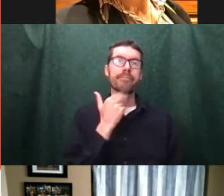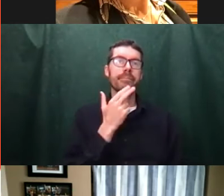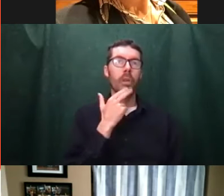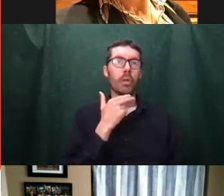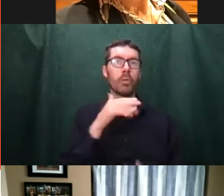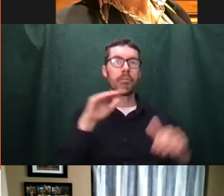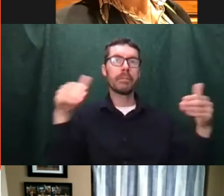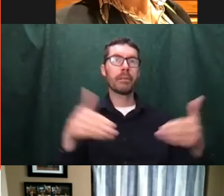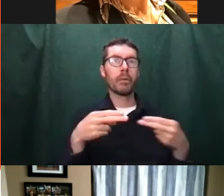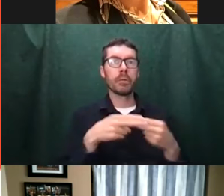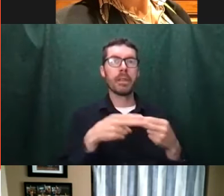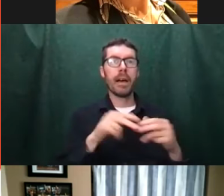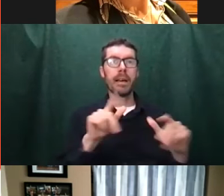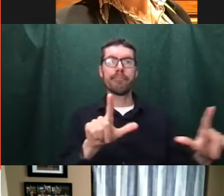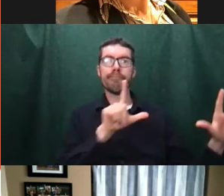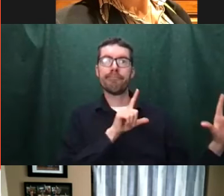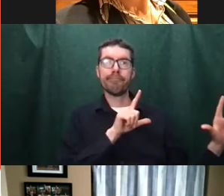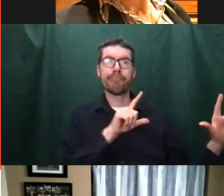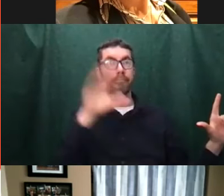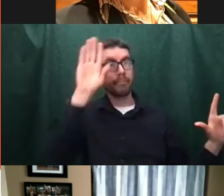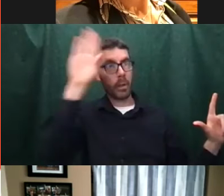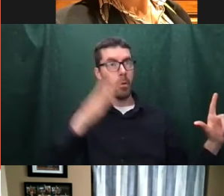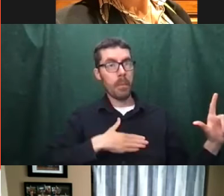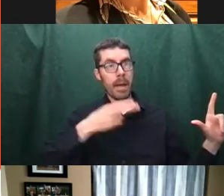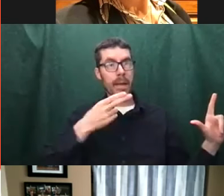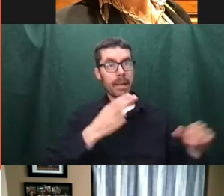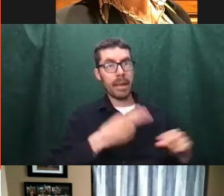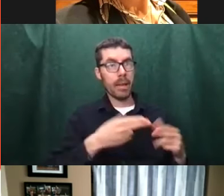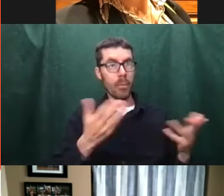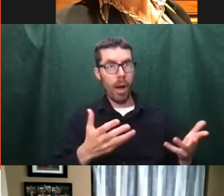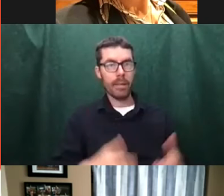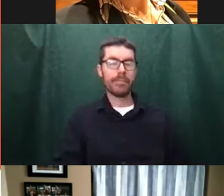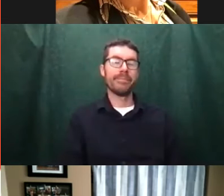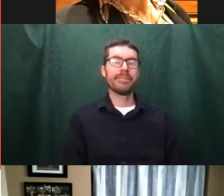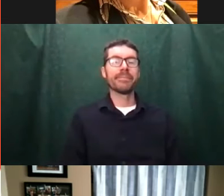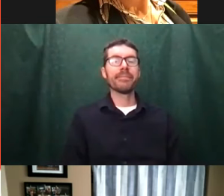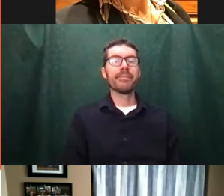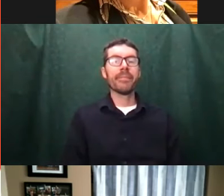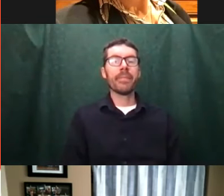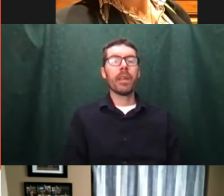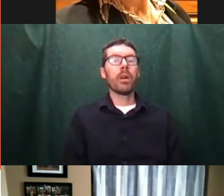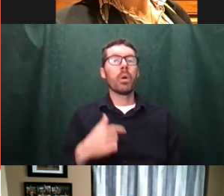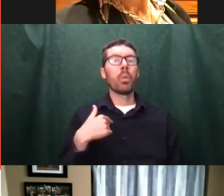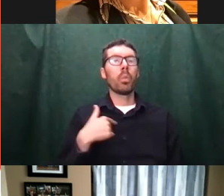slide. Um, we're going to introduce ourselves in order of speaking and then we will move